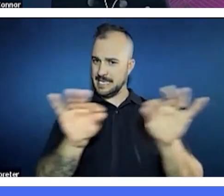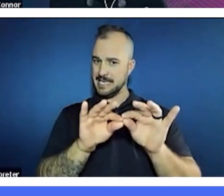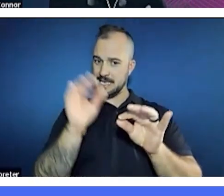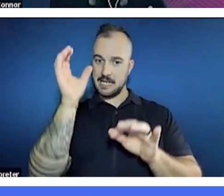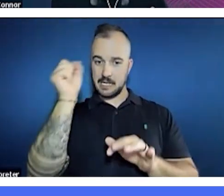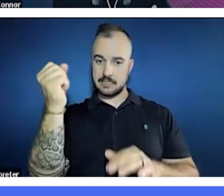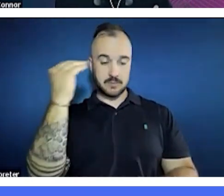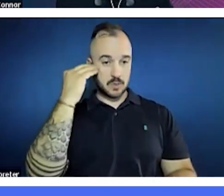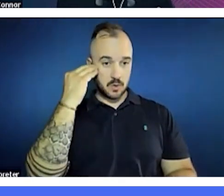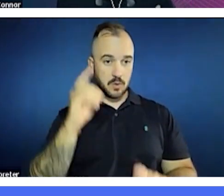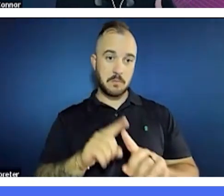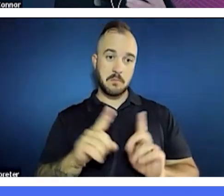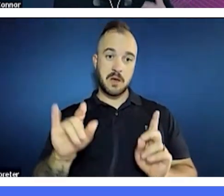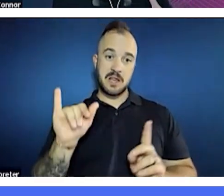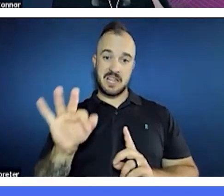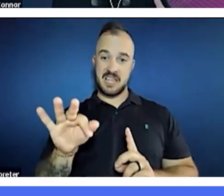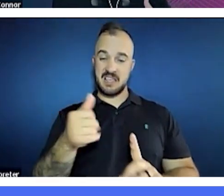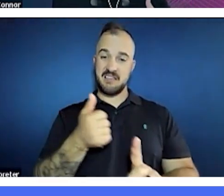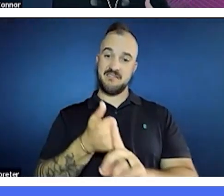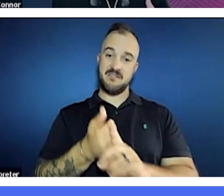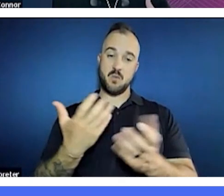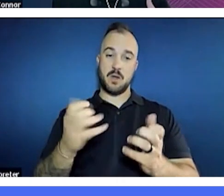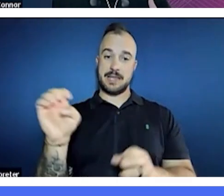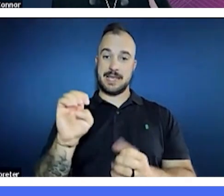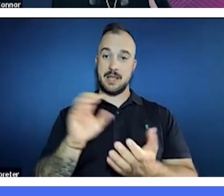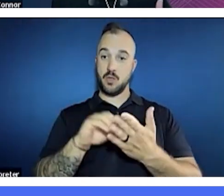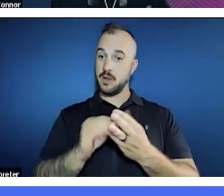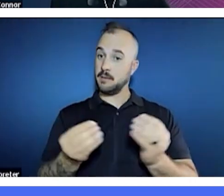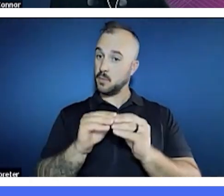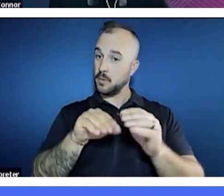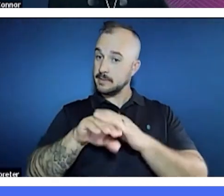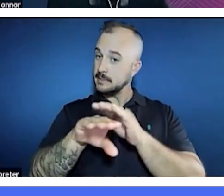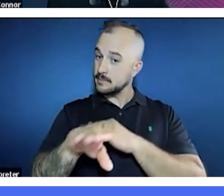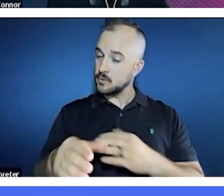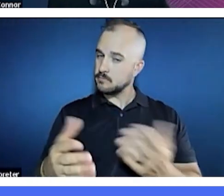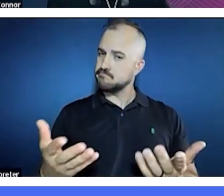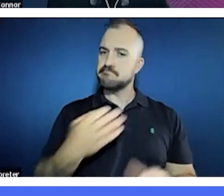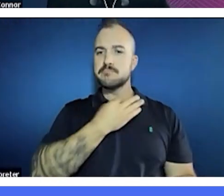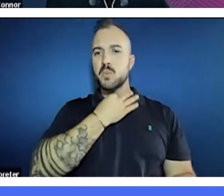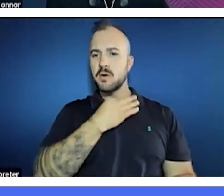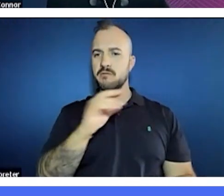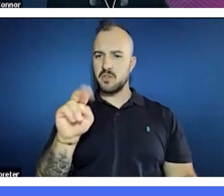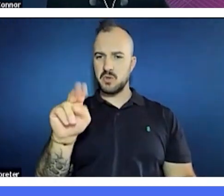but if you are somebody who's wanting to make your e-learning more accessible, I wonder if the nuance really matters.